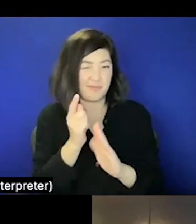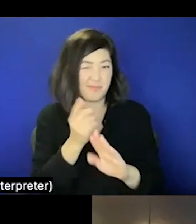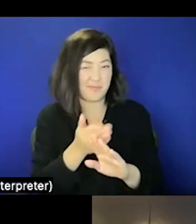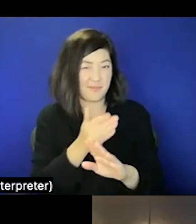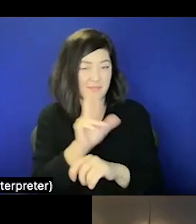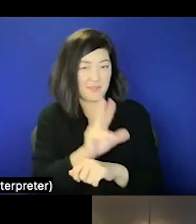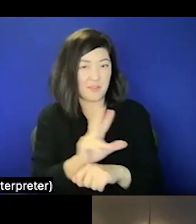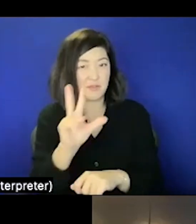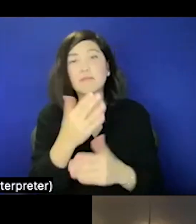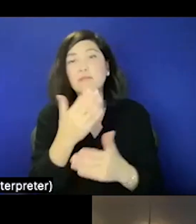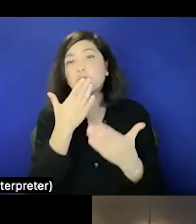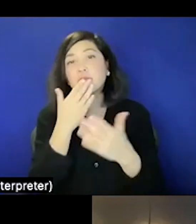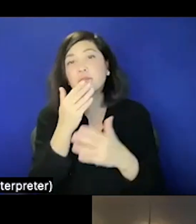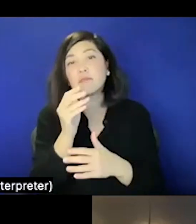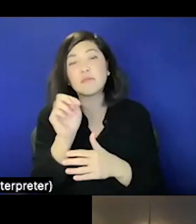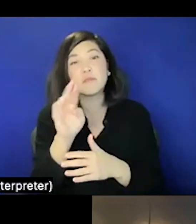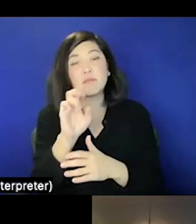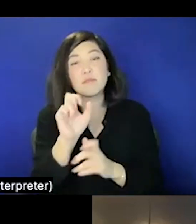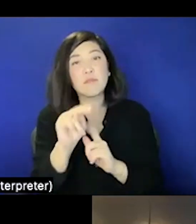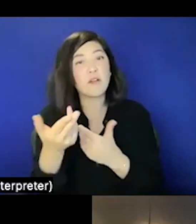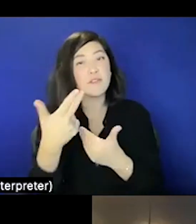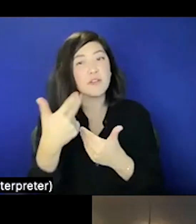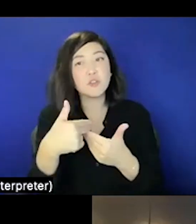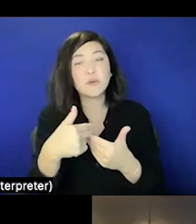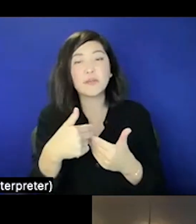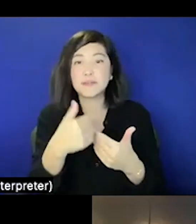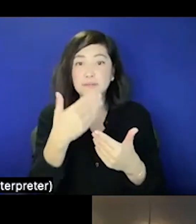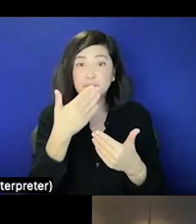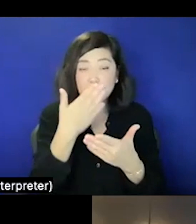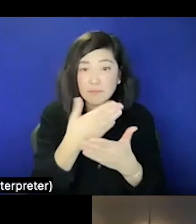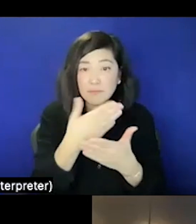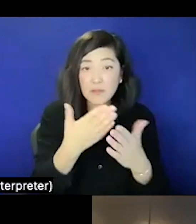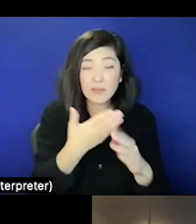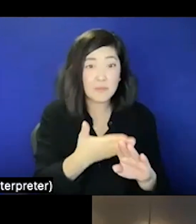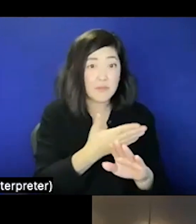Brian. And to our audience as well, thank you. Before we go today, we'd love it if you,